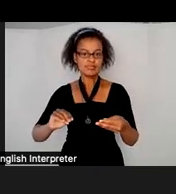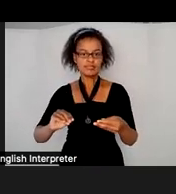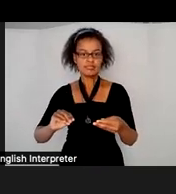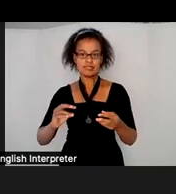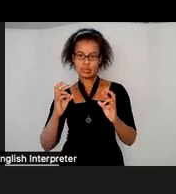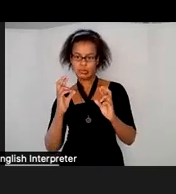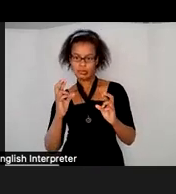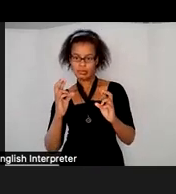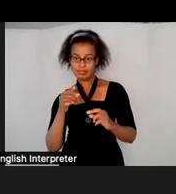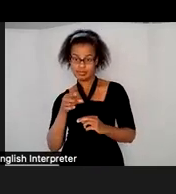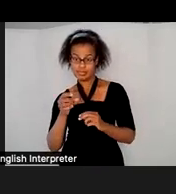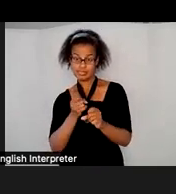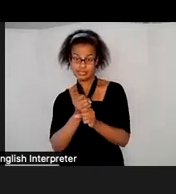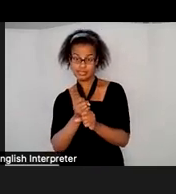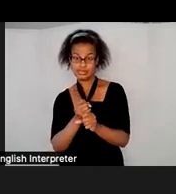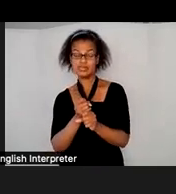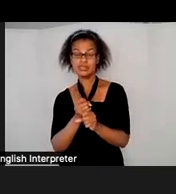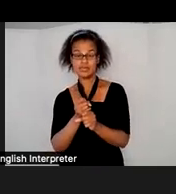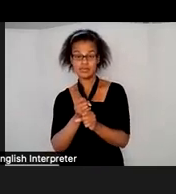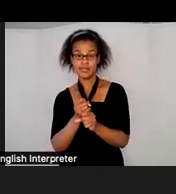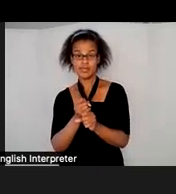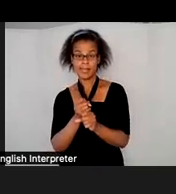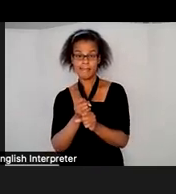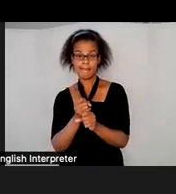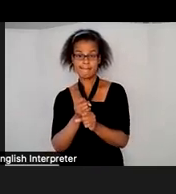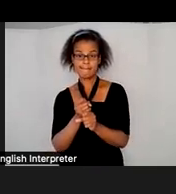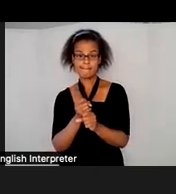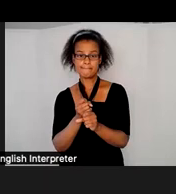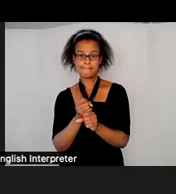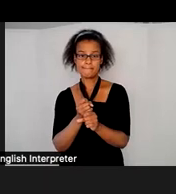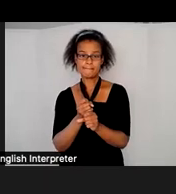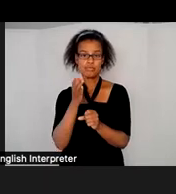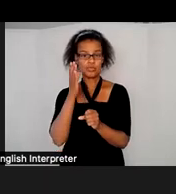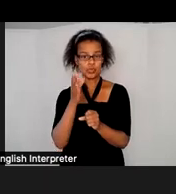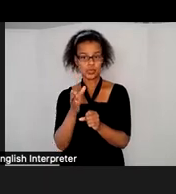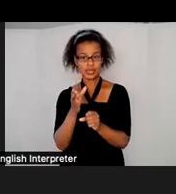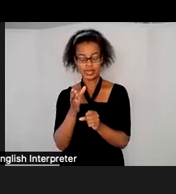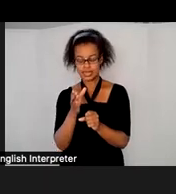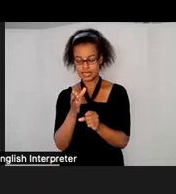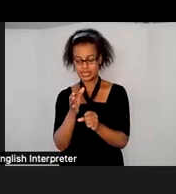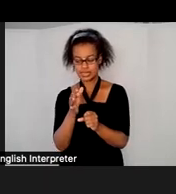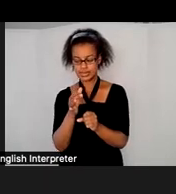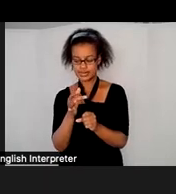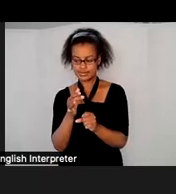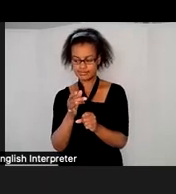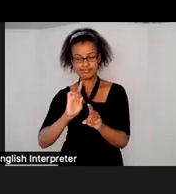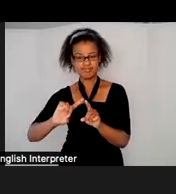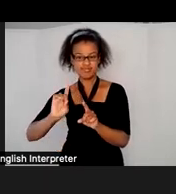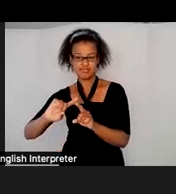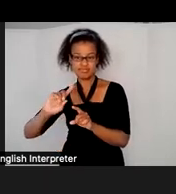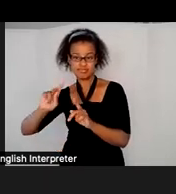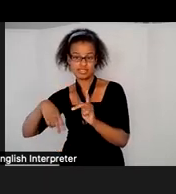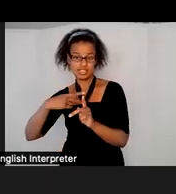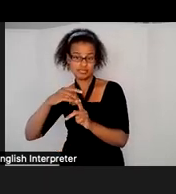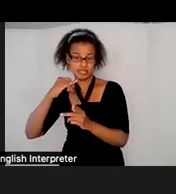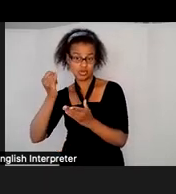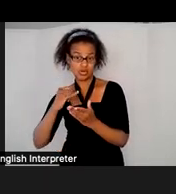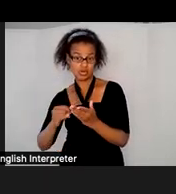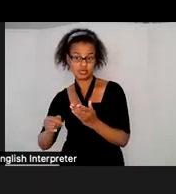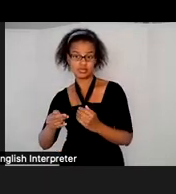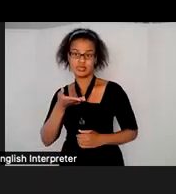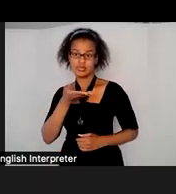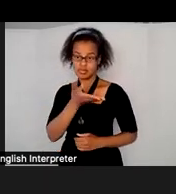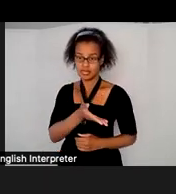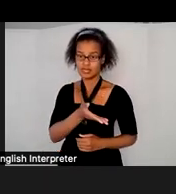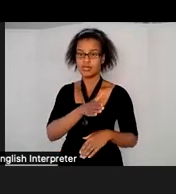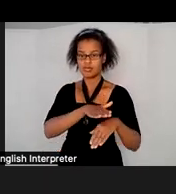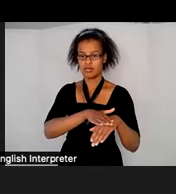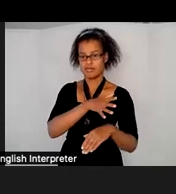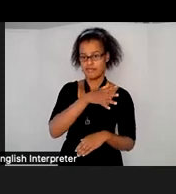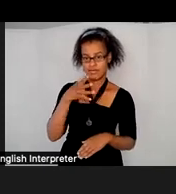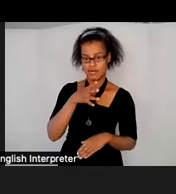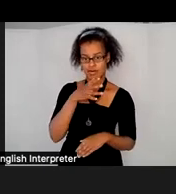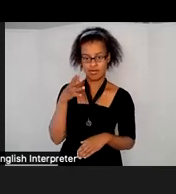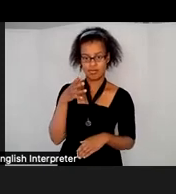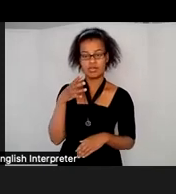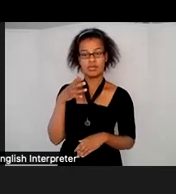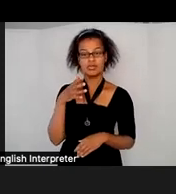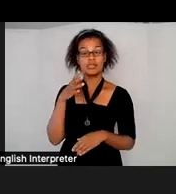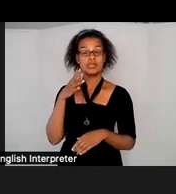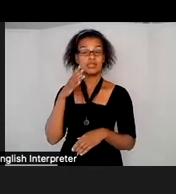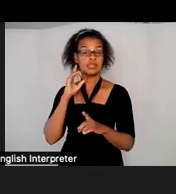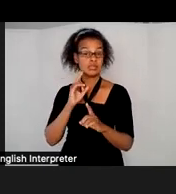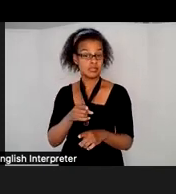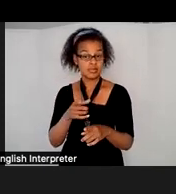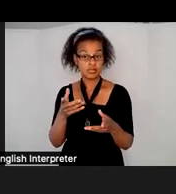We'll be able to have different forms of art highlighted at the farm, especially for a